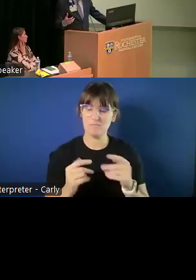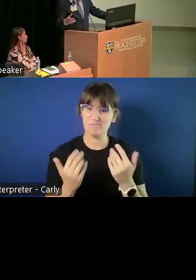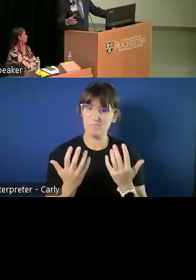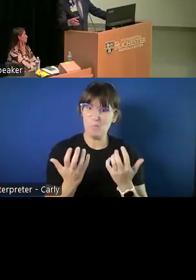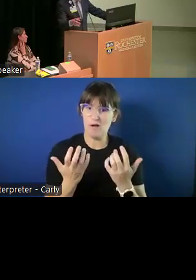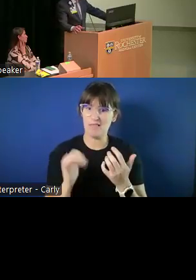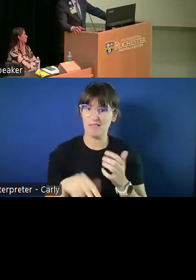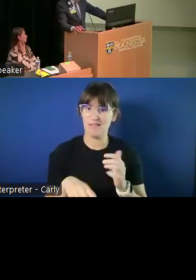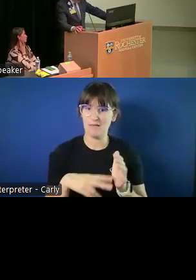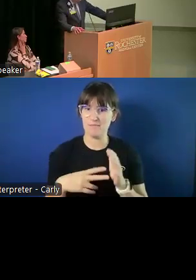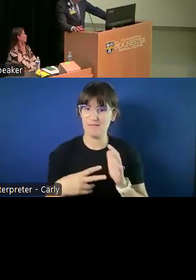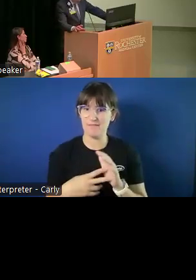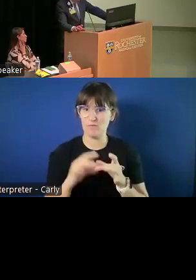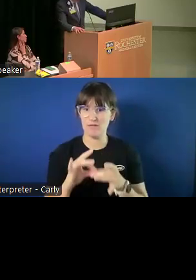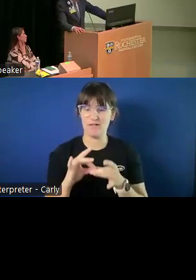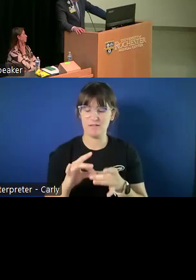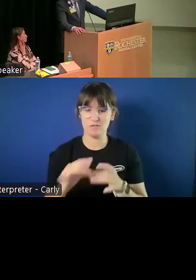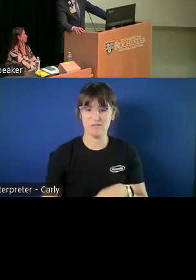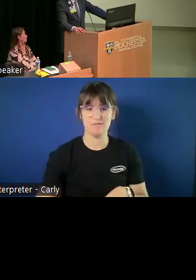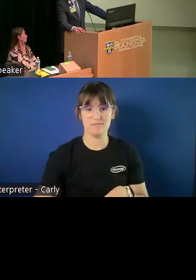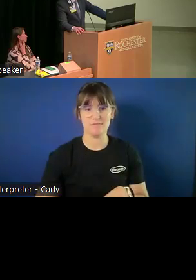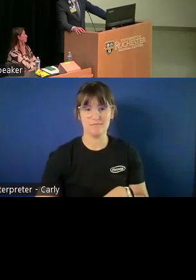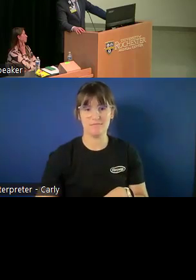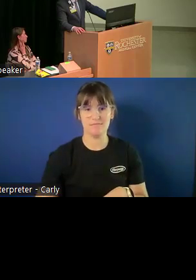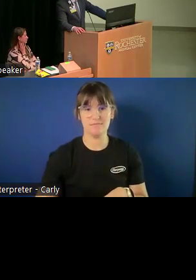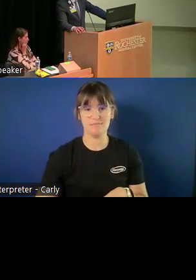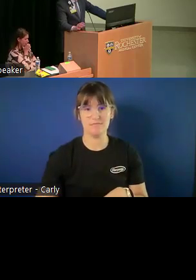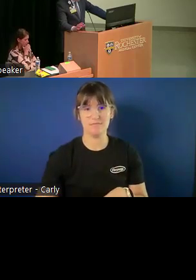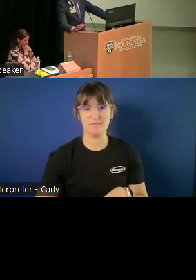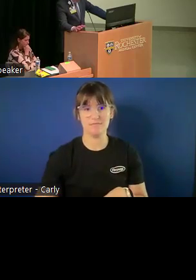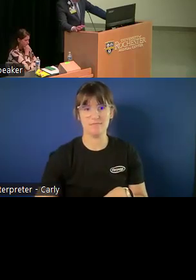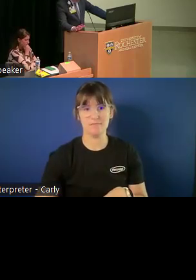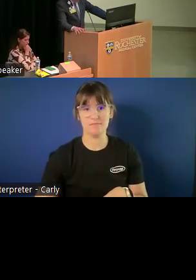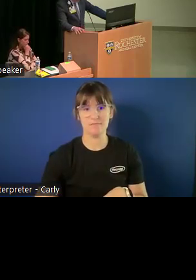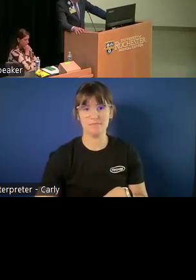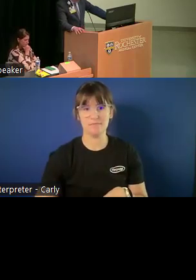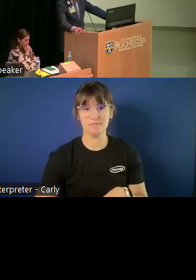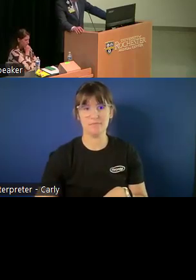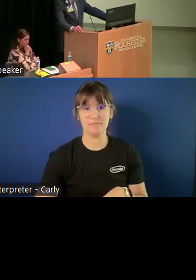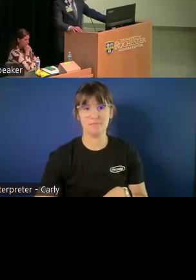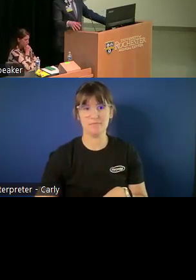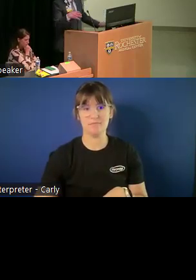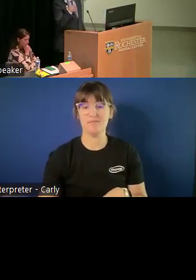connection with co-workers and colleagues and we've taken this feedback to leadership and we